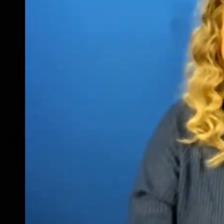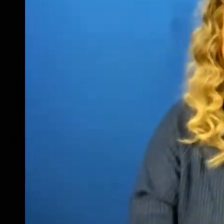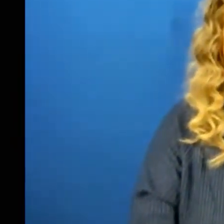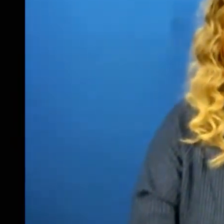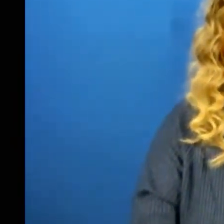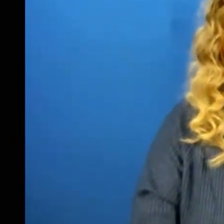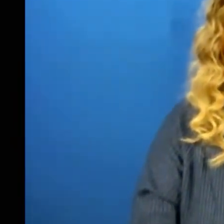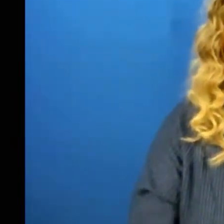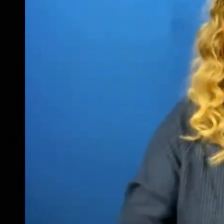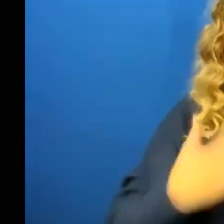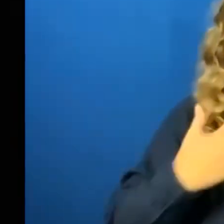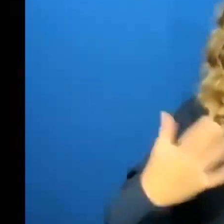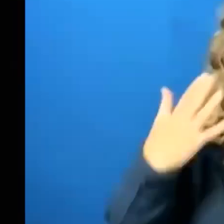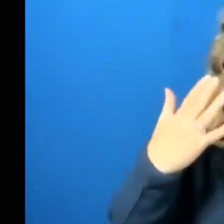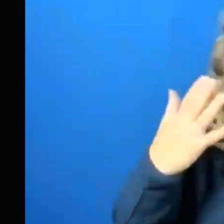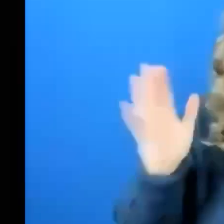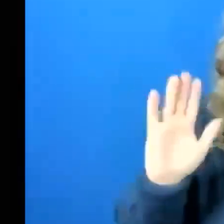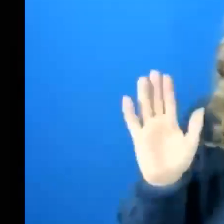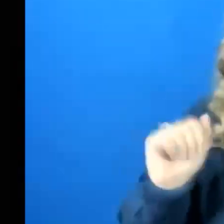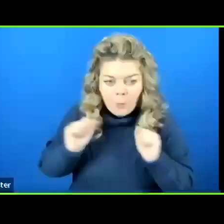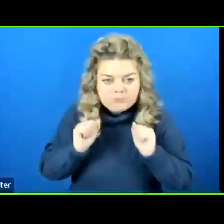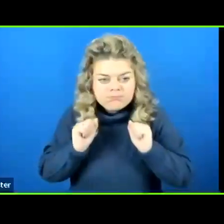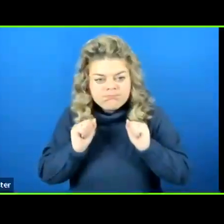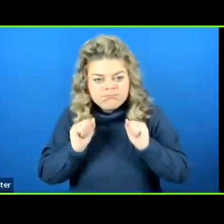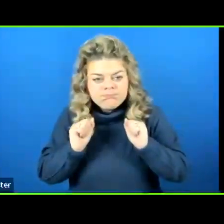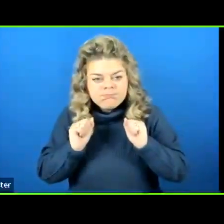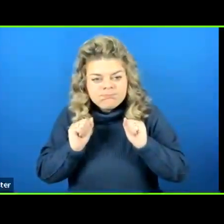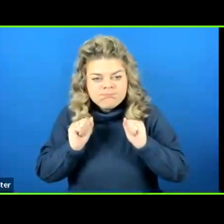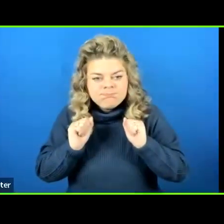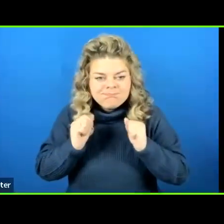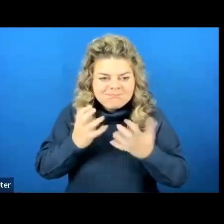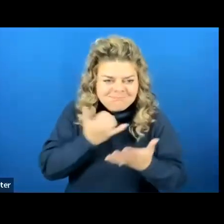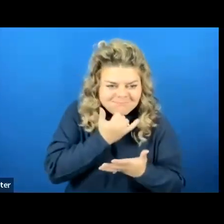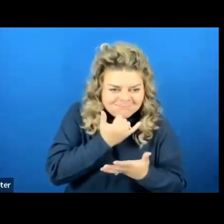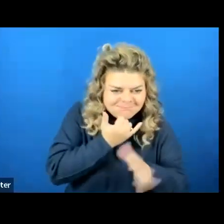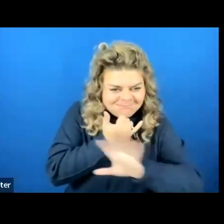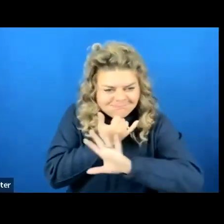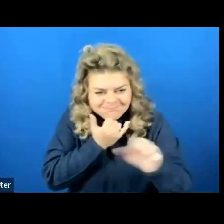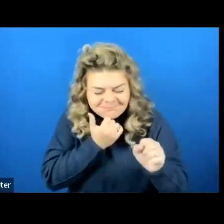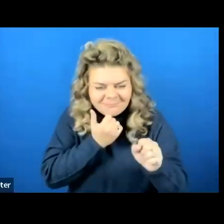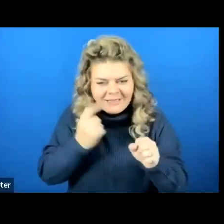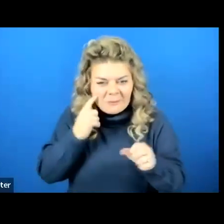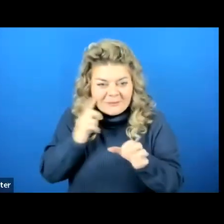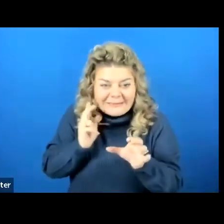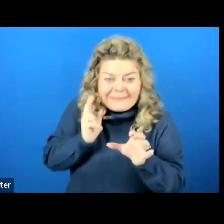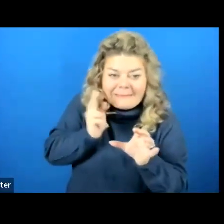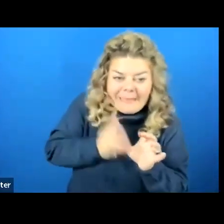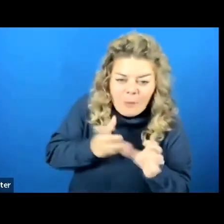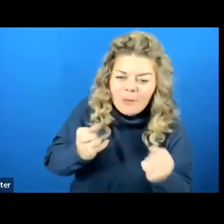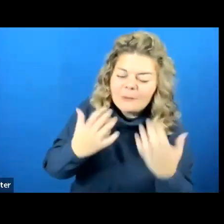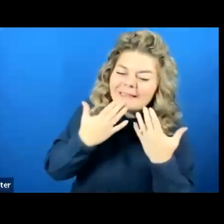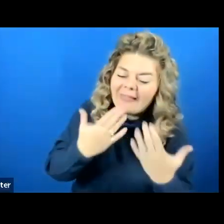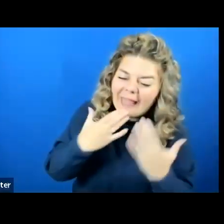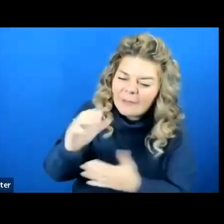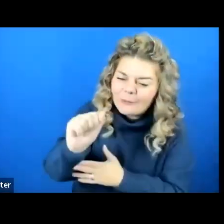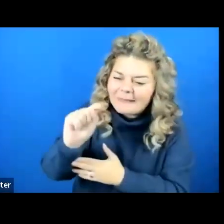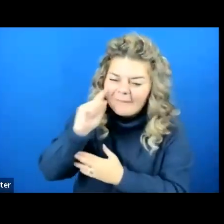Good morning everyone. Oh, Go ahead. Oh, oh, no, I was just gonna step in to say thank you, Kat, for those comments